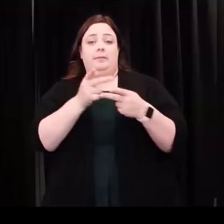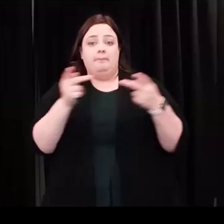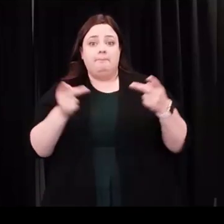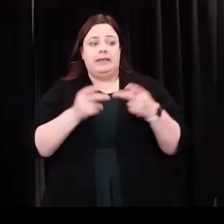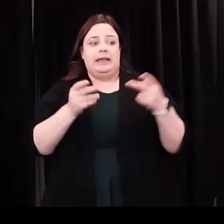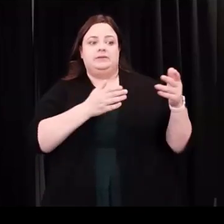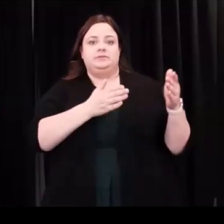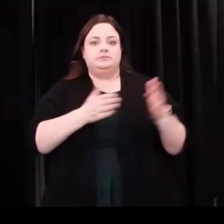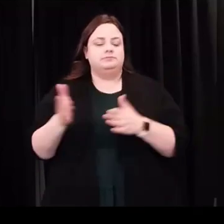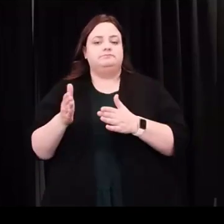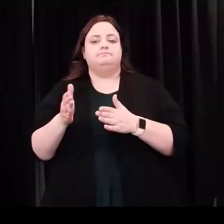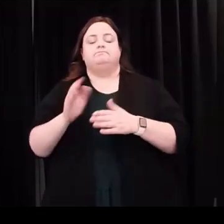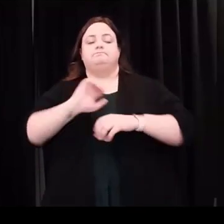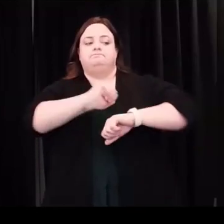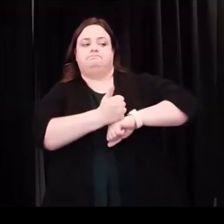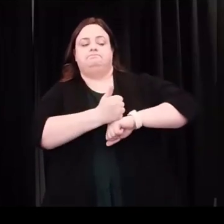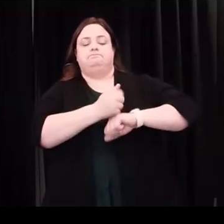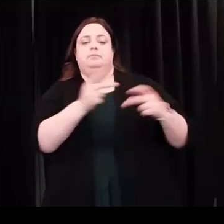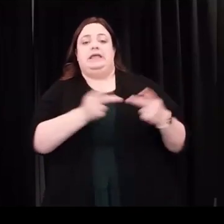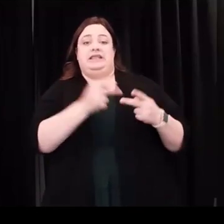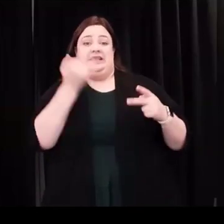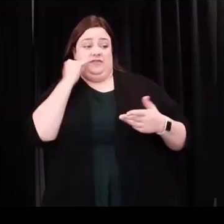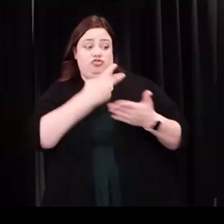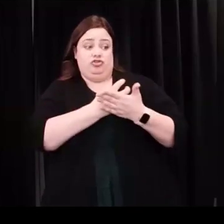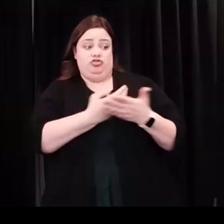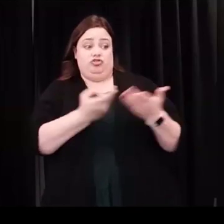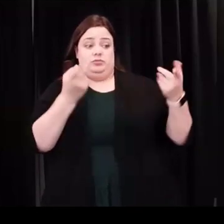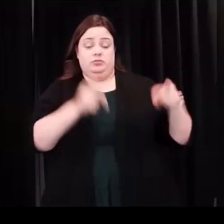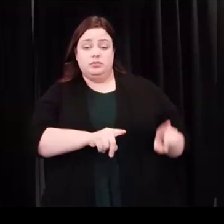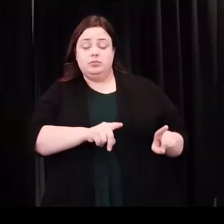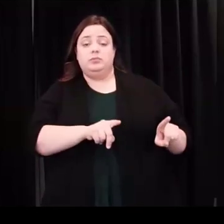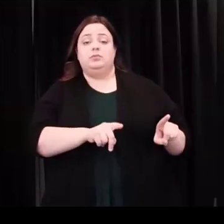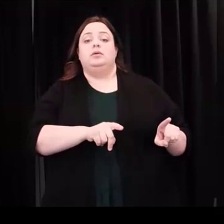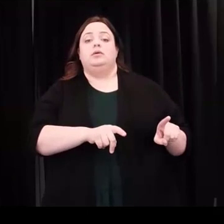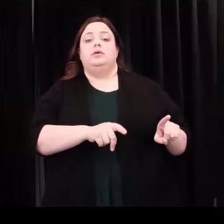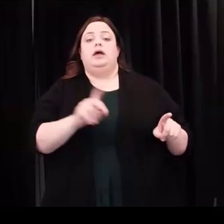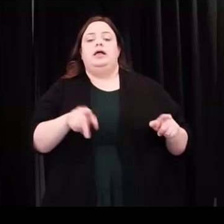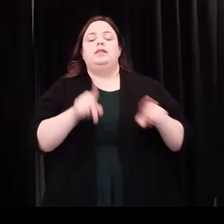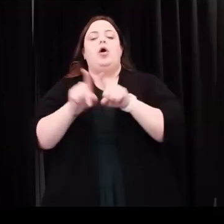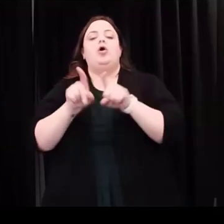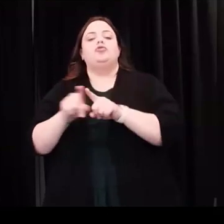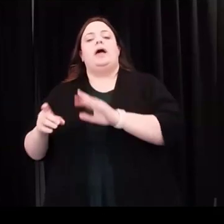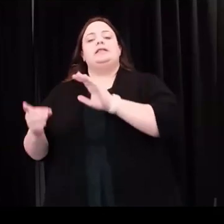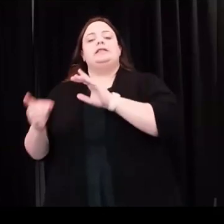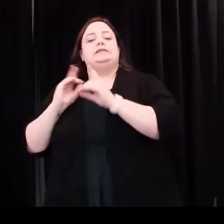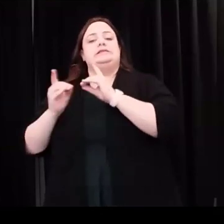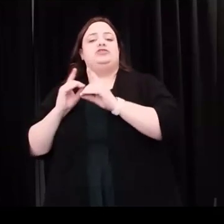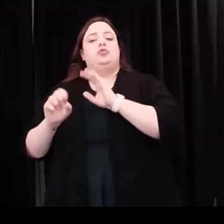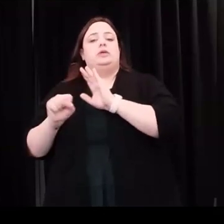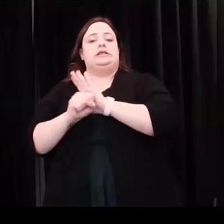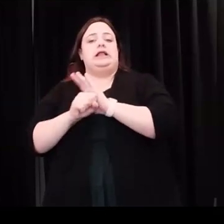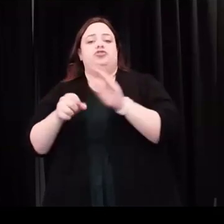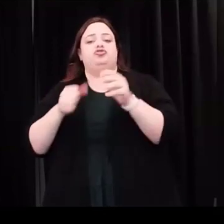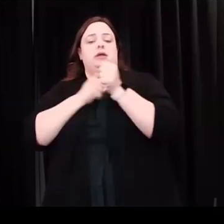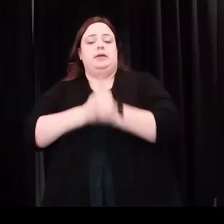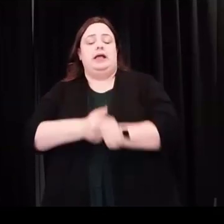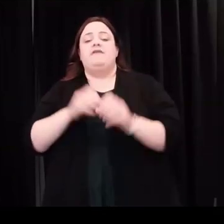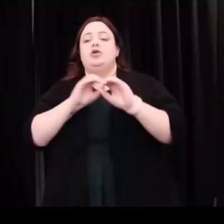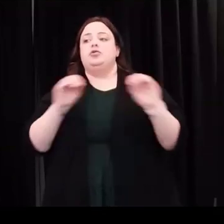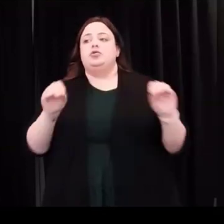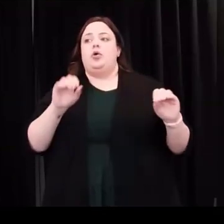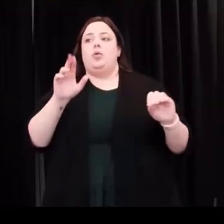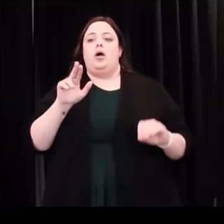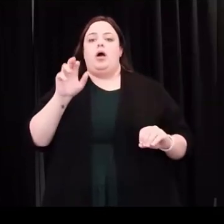does occur, and also keeping digital signage compliant and having no autoplay on content.